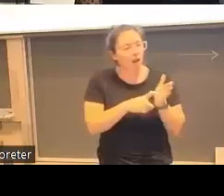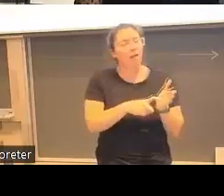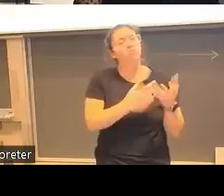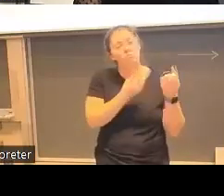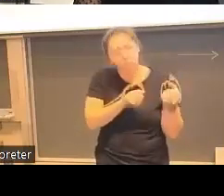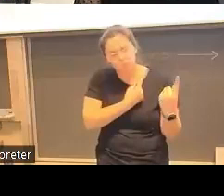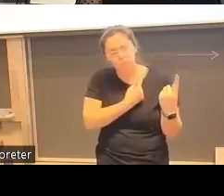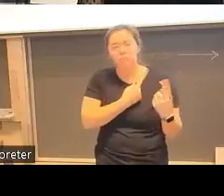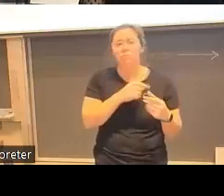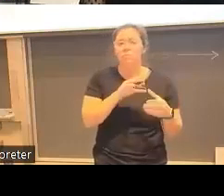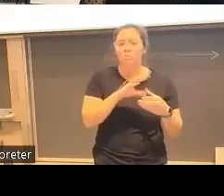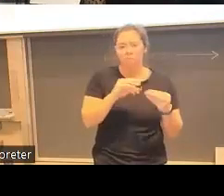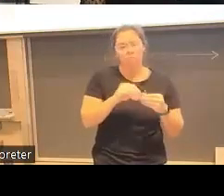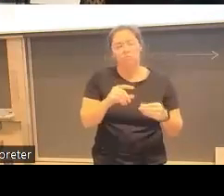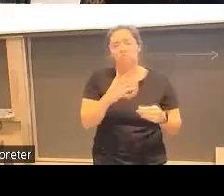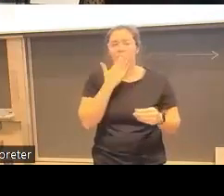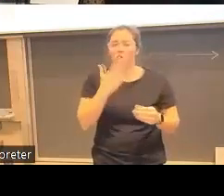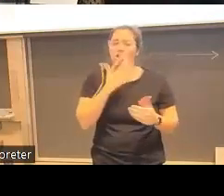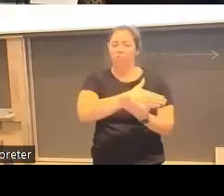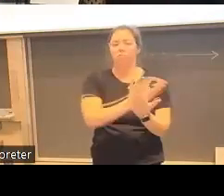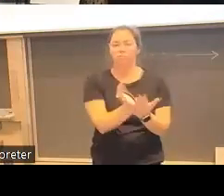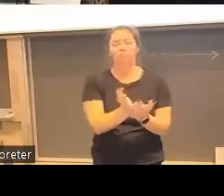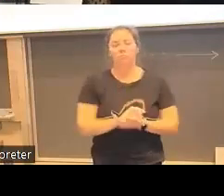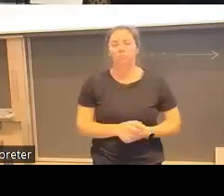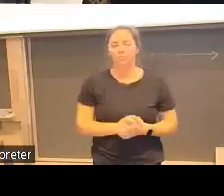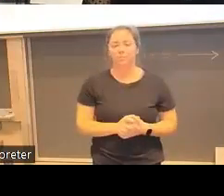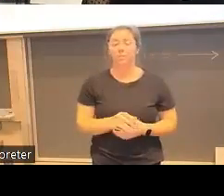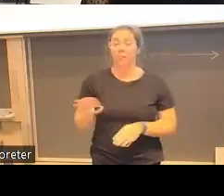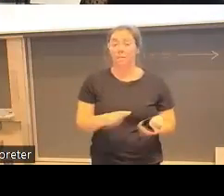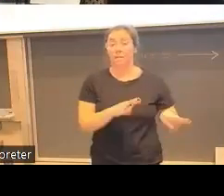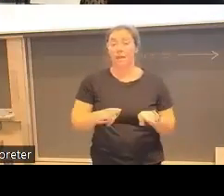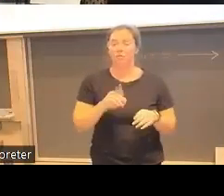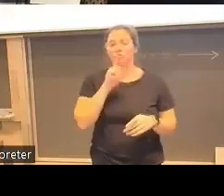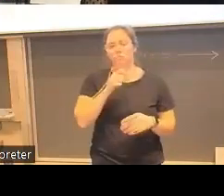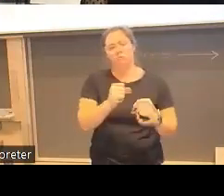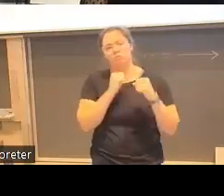they did so variably across the settings these behaviors are the building blocks for empathy